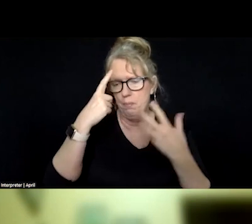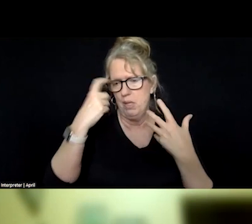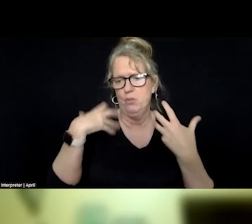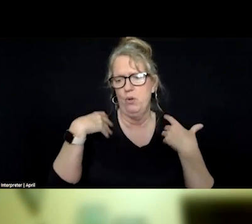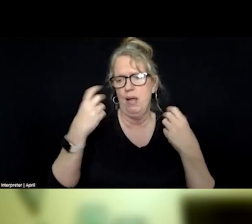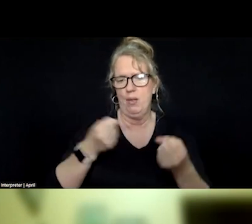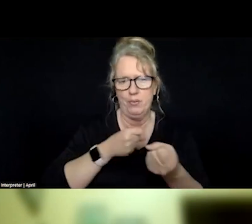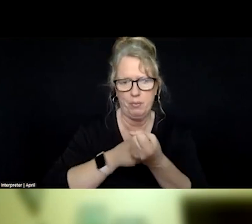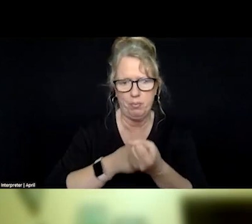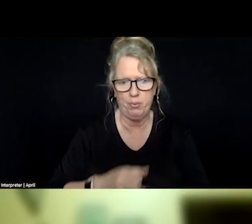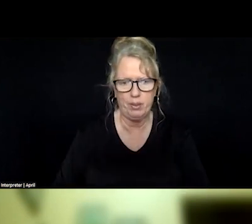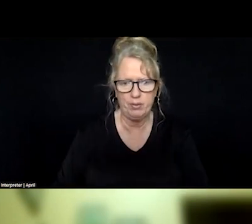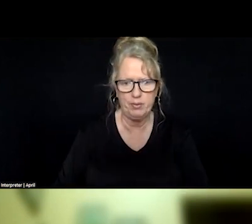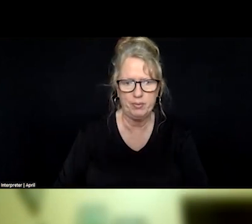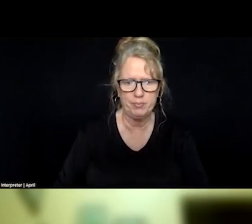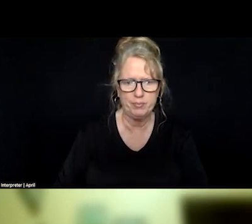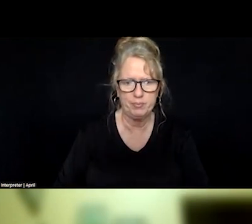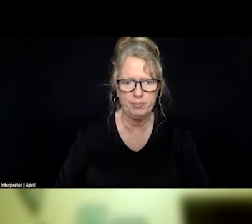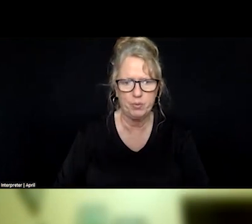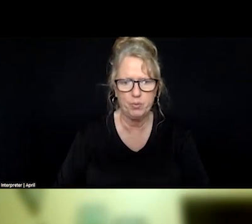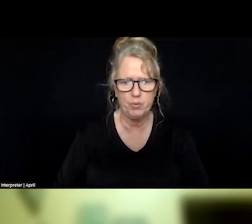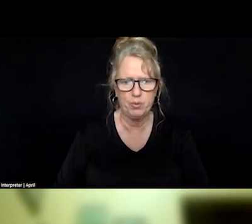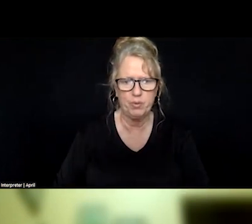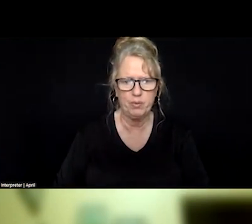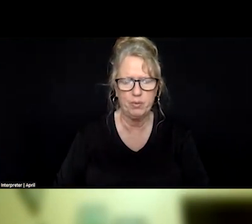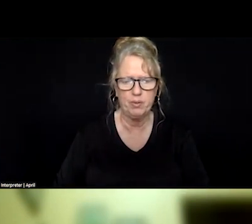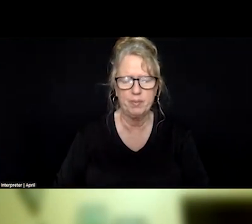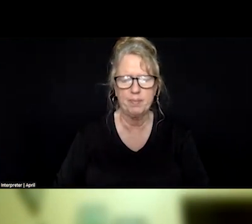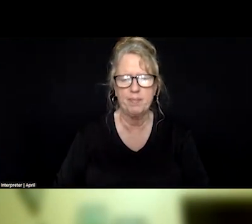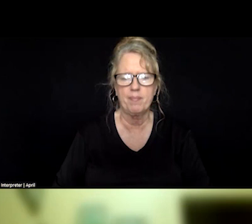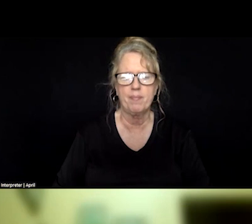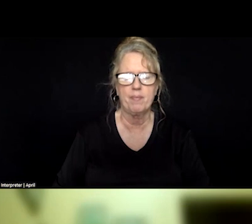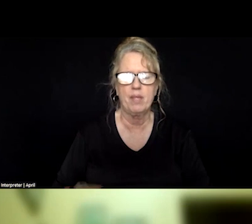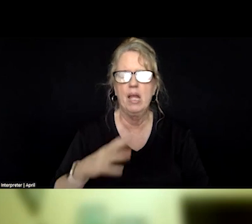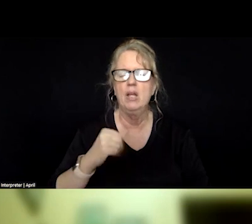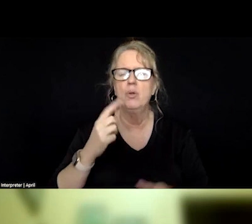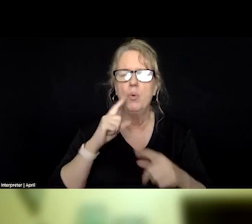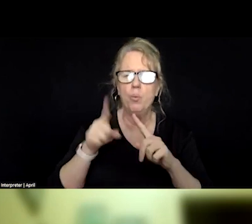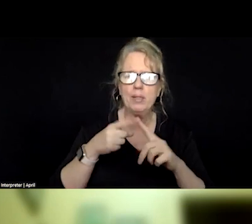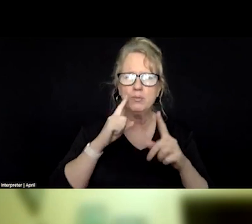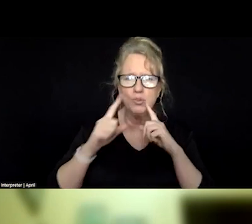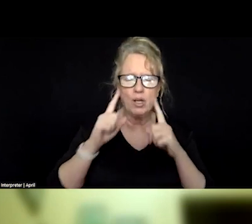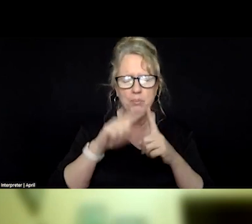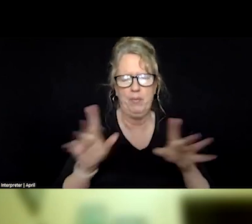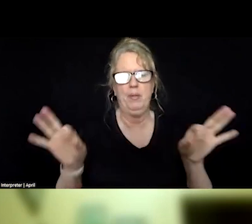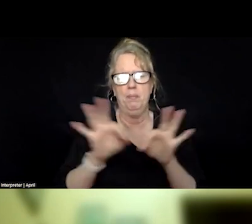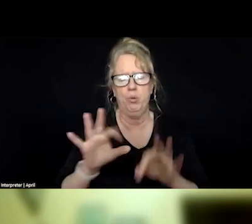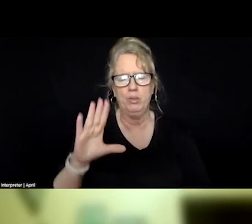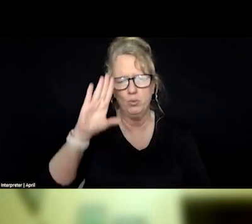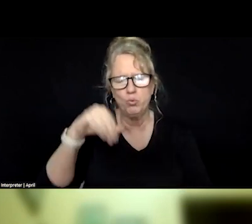THE OTHER DEVELOPMENT THAT HE TALKS ABOUT IS THE IMPORTANCE OF NON-MEDICAL SERVICES.